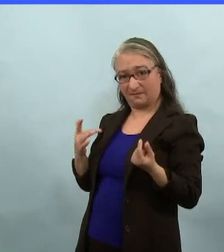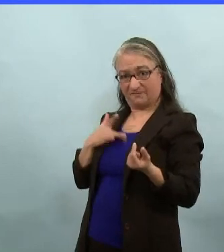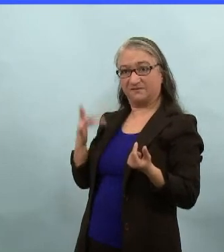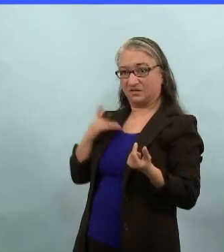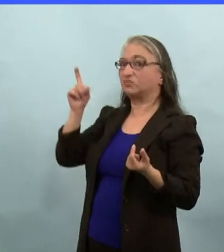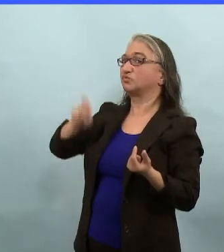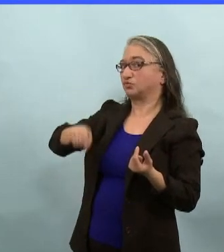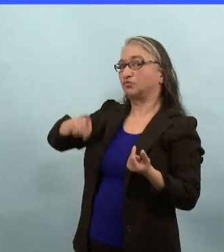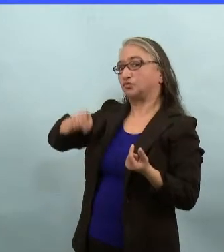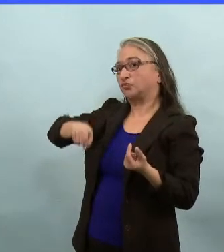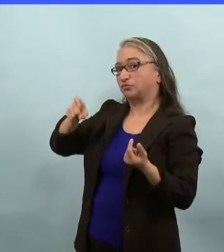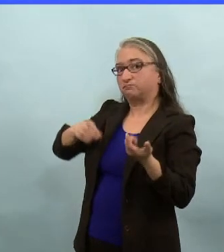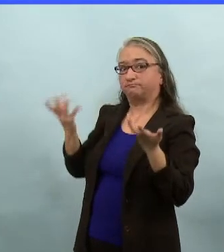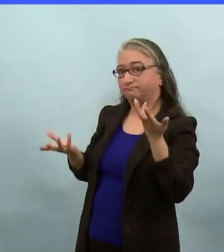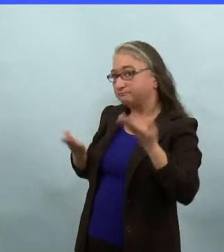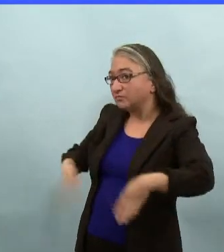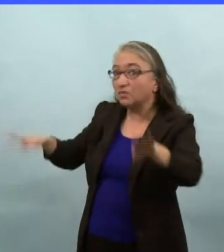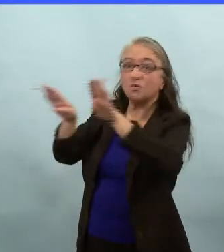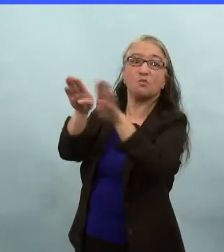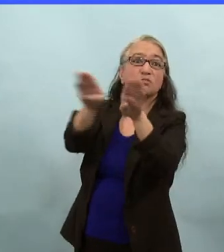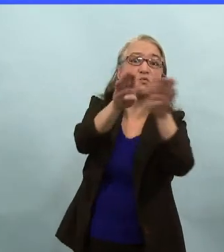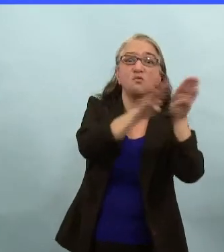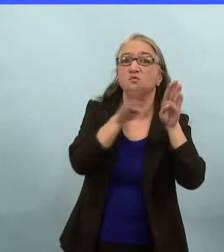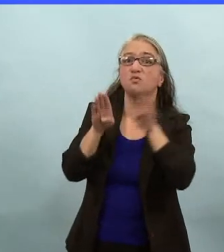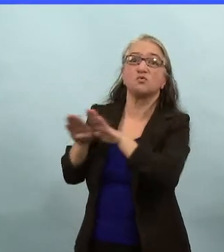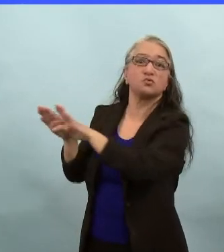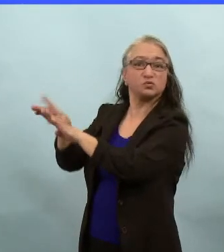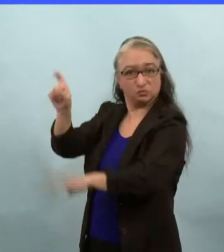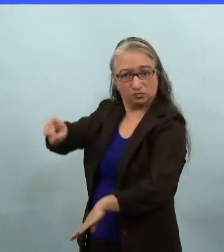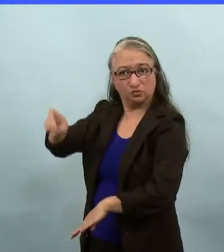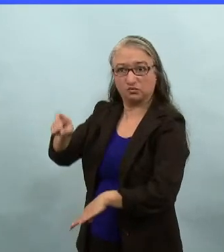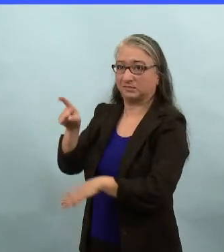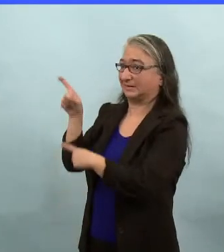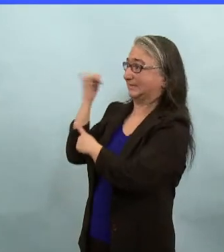that you're managing it but how can you manage if it's overwhelmed well